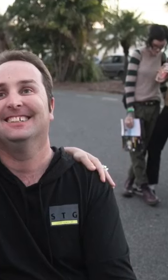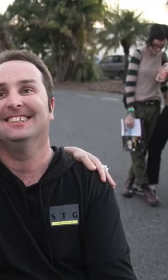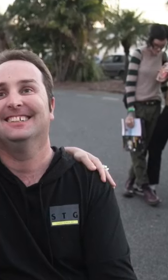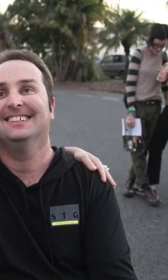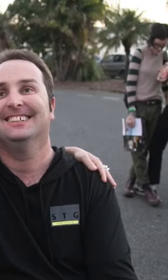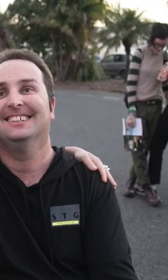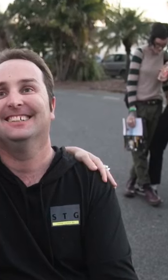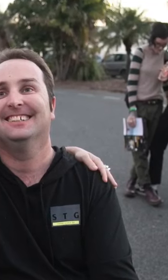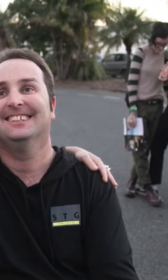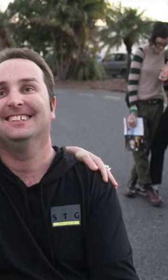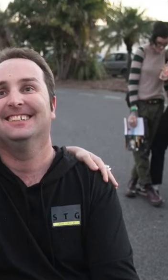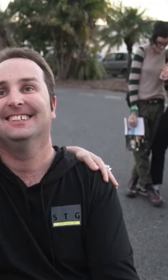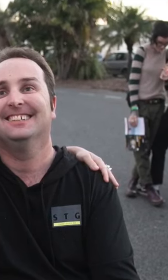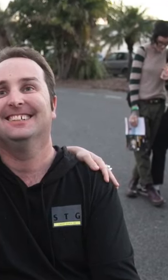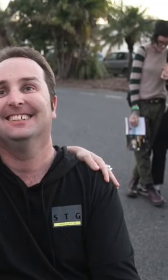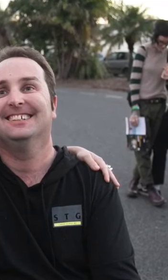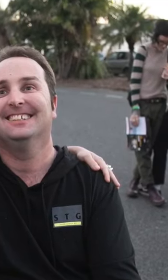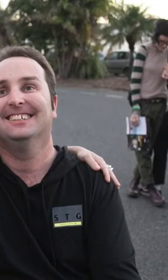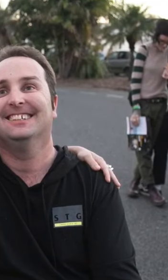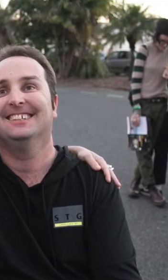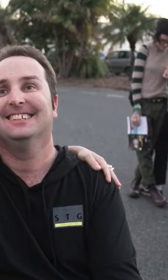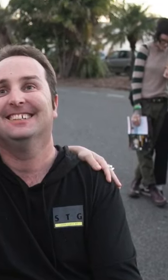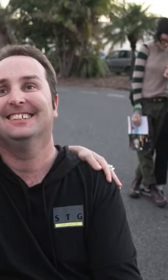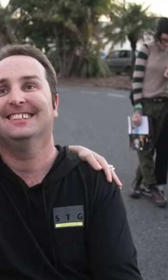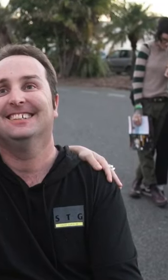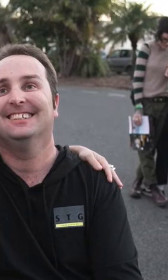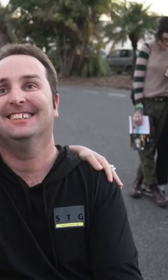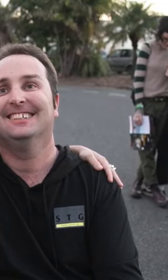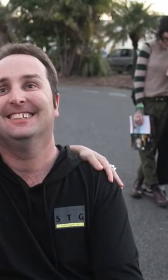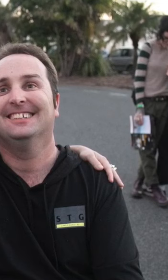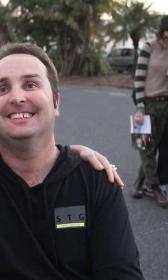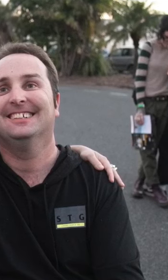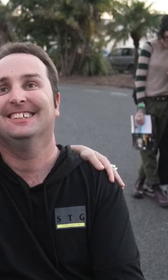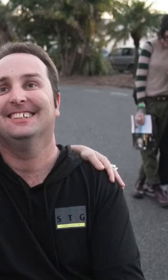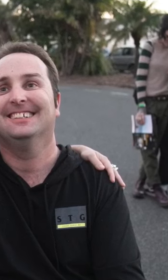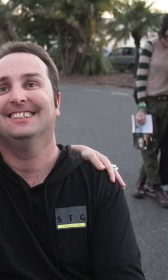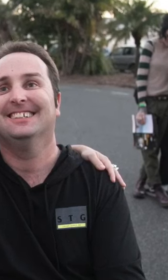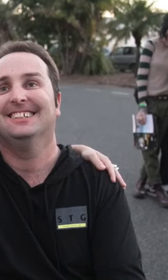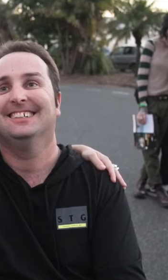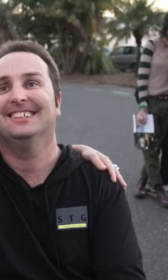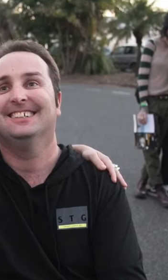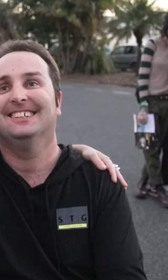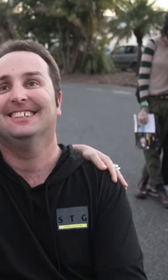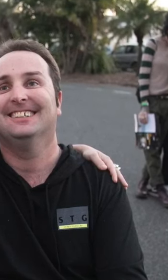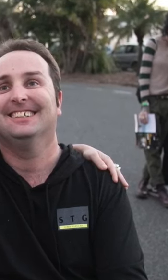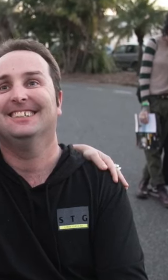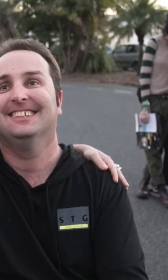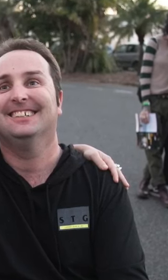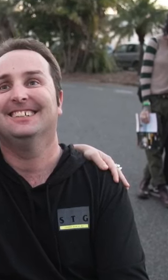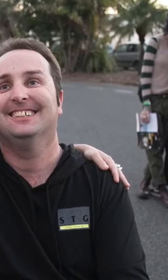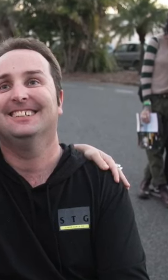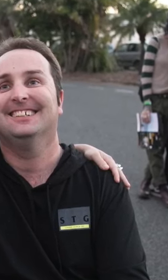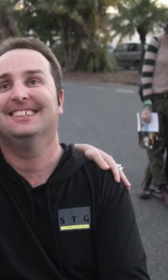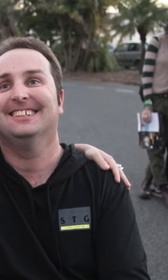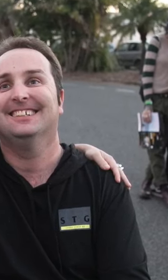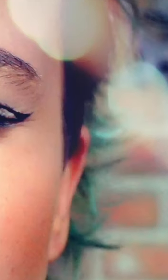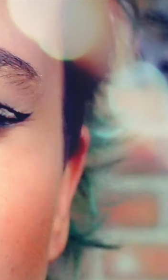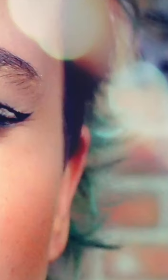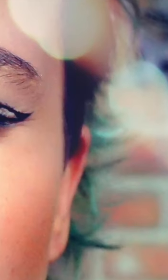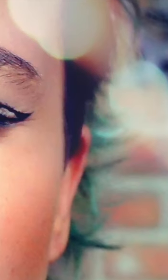You can see in her that familiar light which many of the great community arts practitioners of our era illuminate early in their own careers.